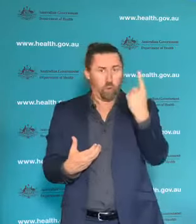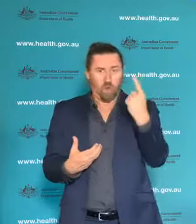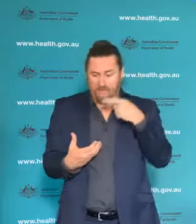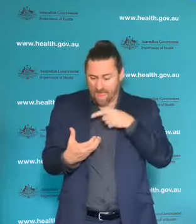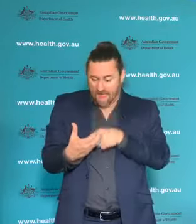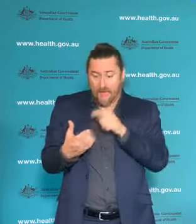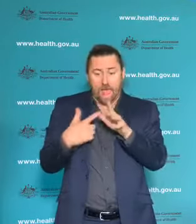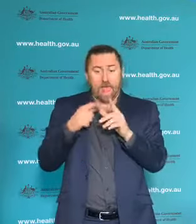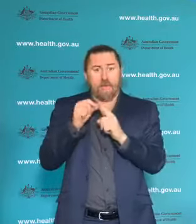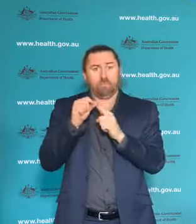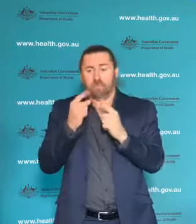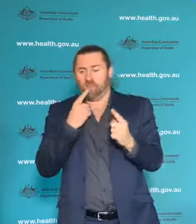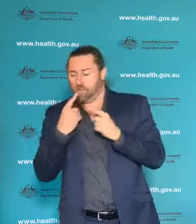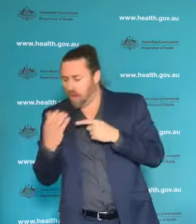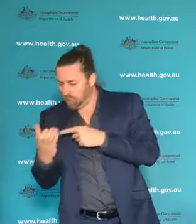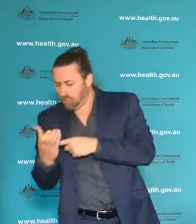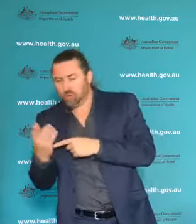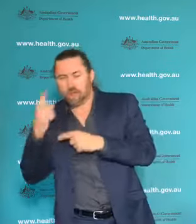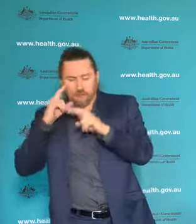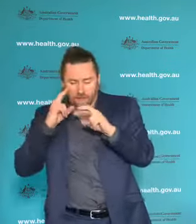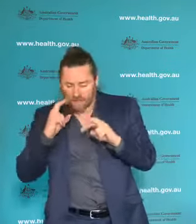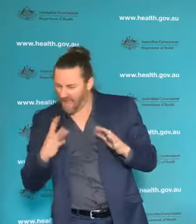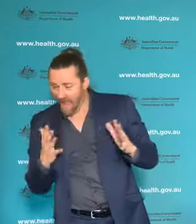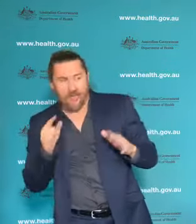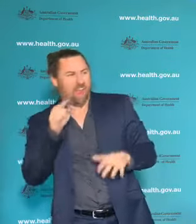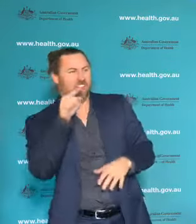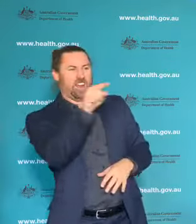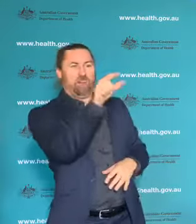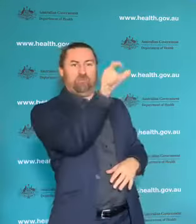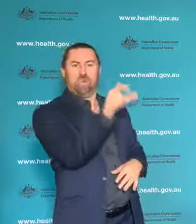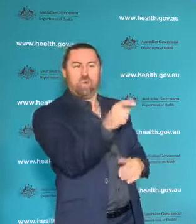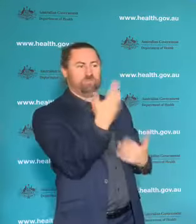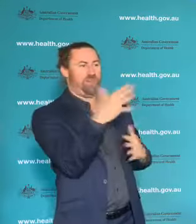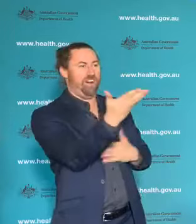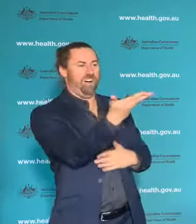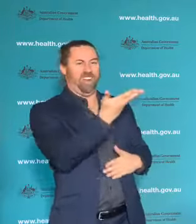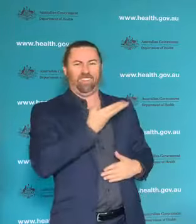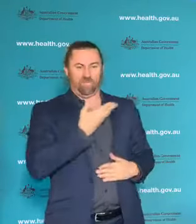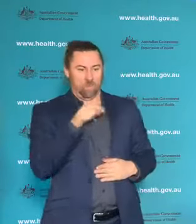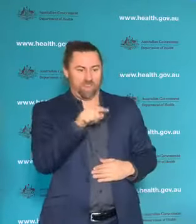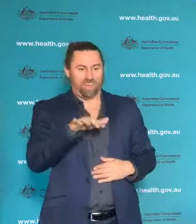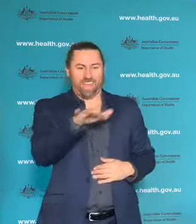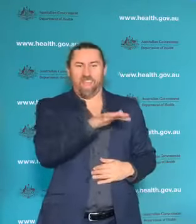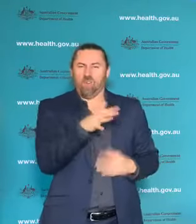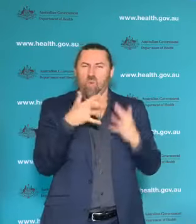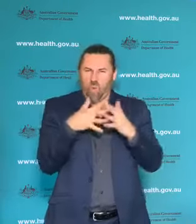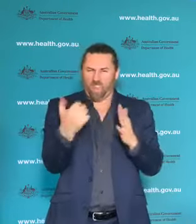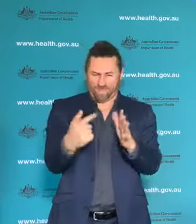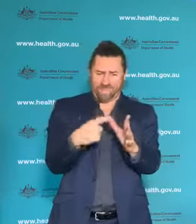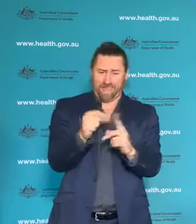we can start to identify some of those links and work out where the source of infection has been.